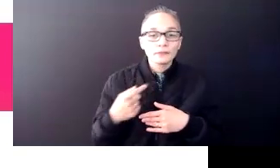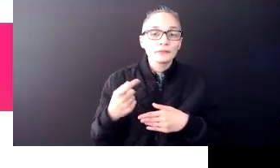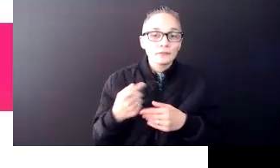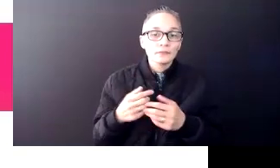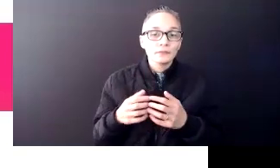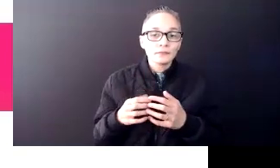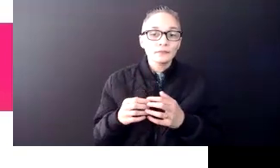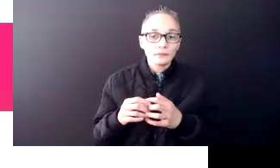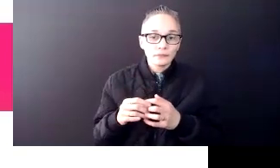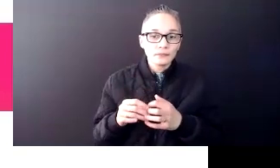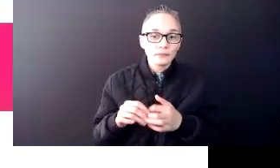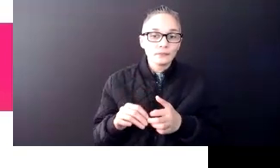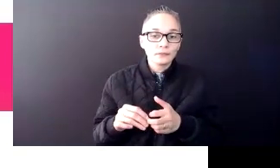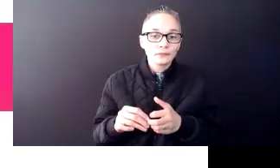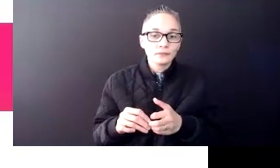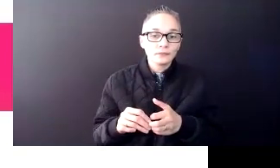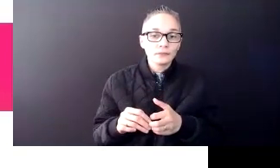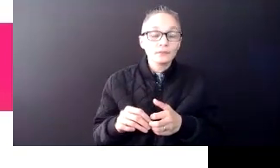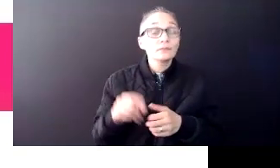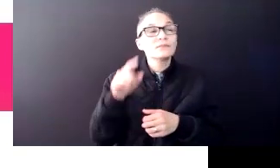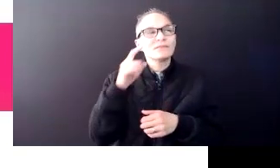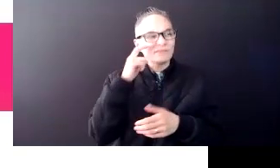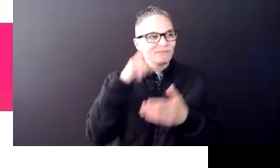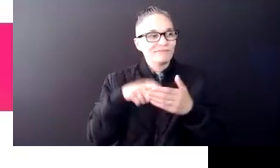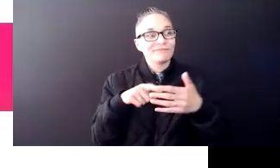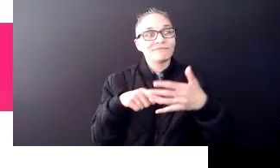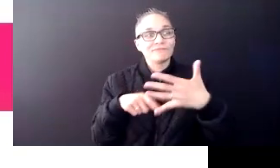And in the second bullet, there's some guidance here,